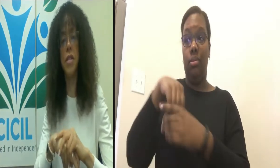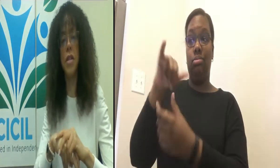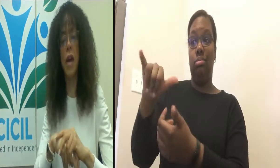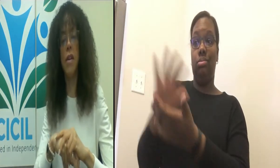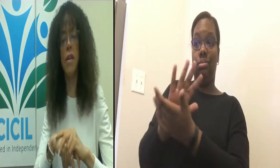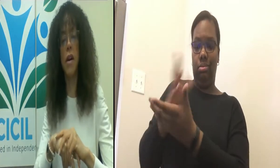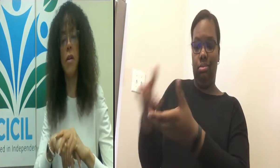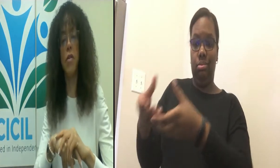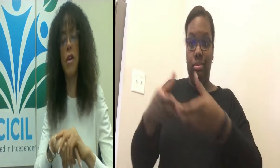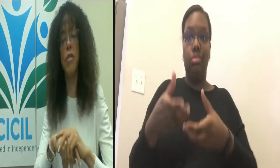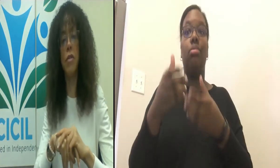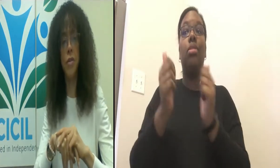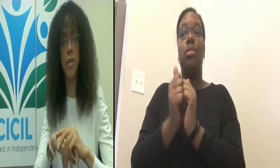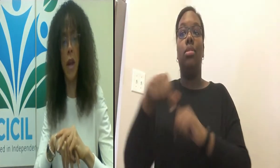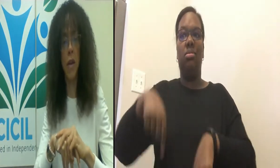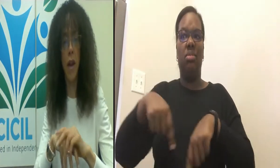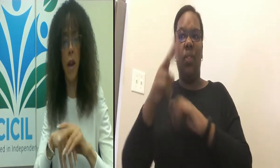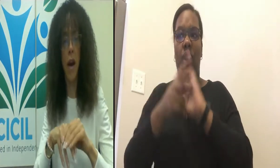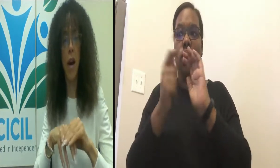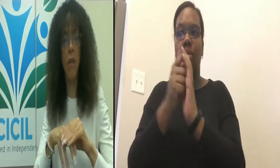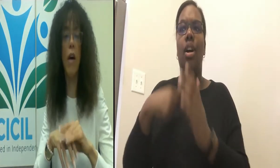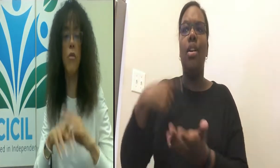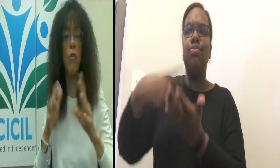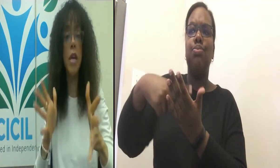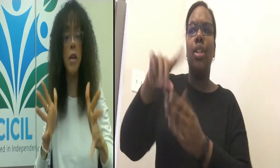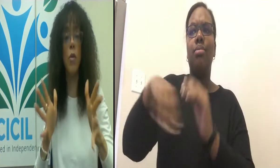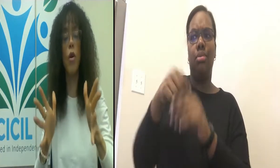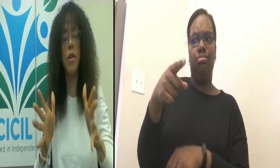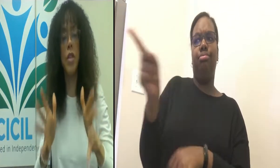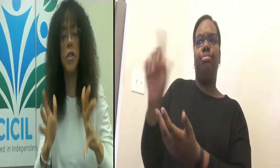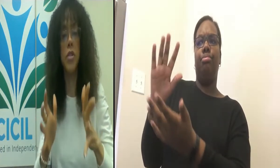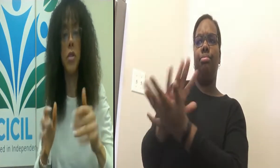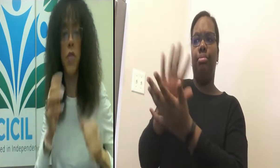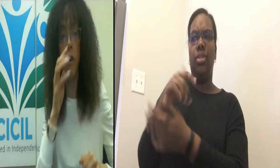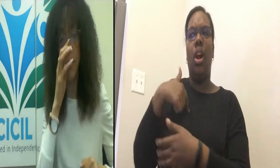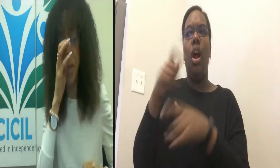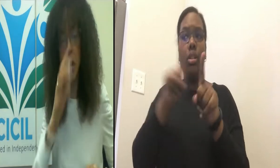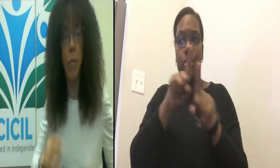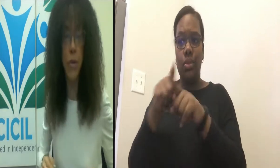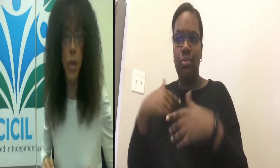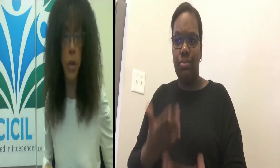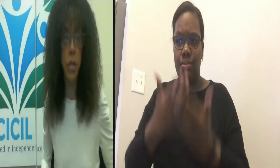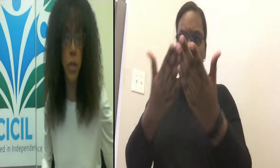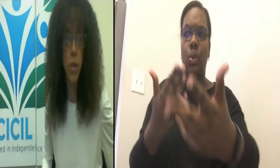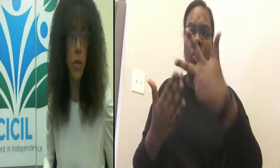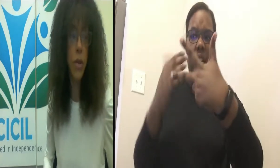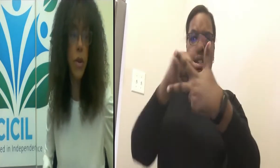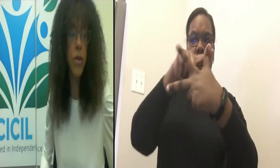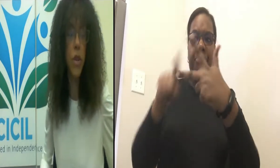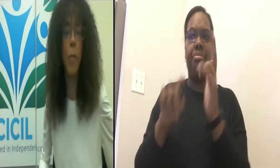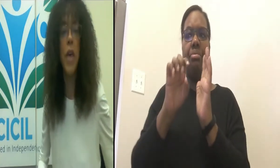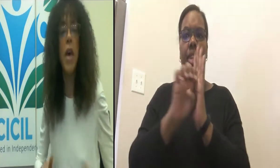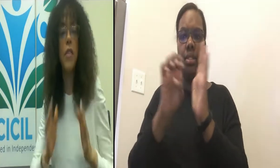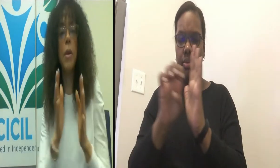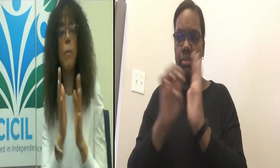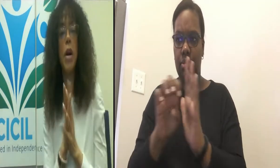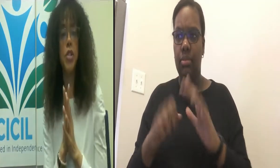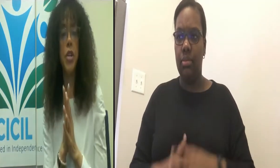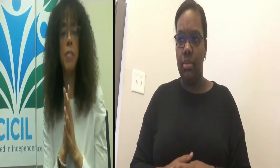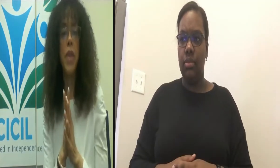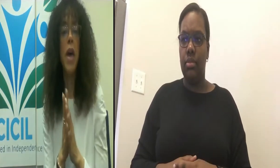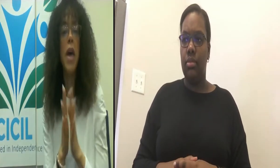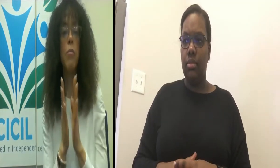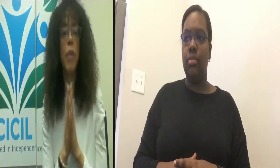And we will help you to gain a greater understanding how does organization as